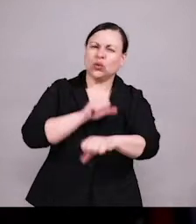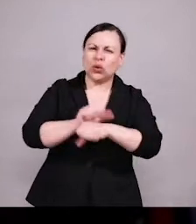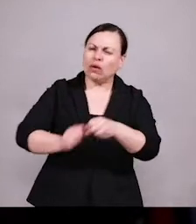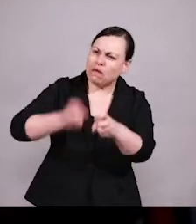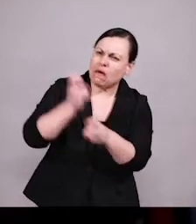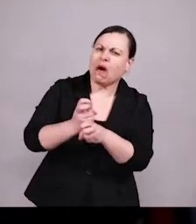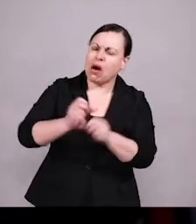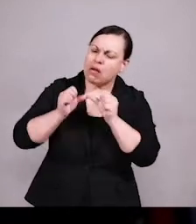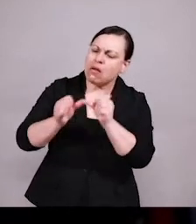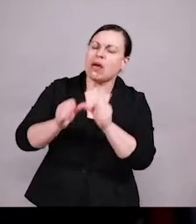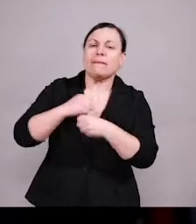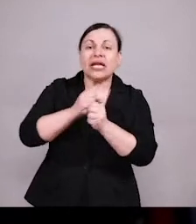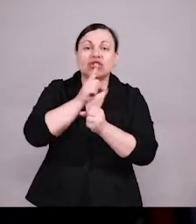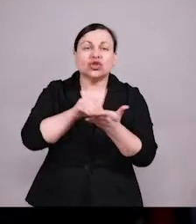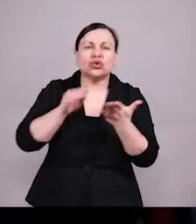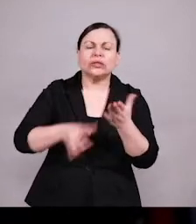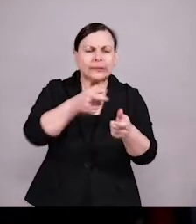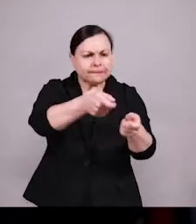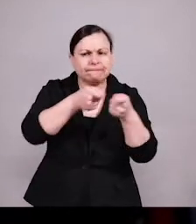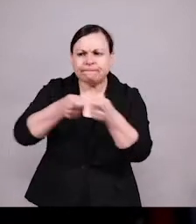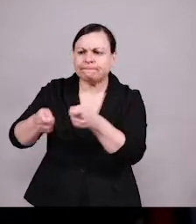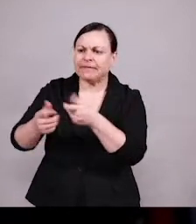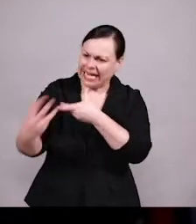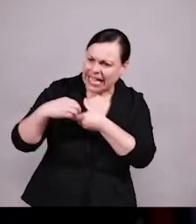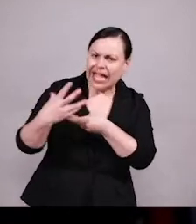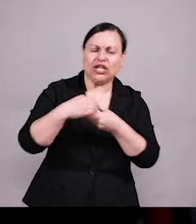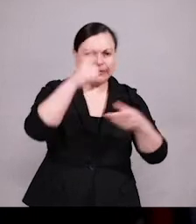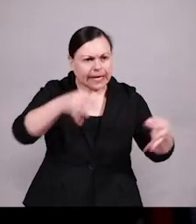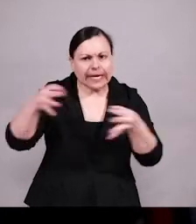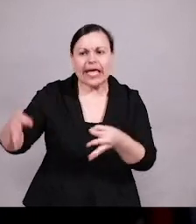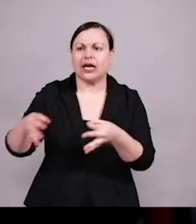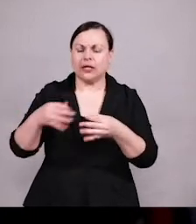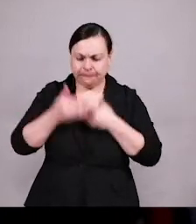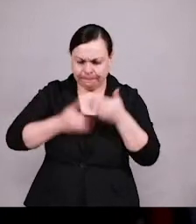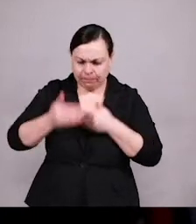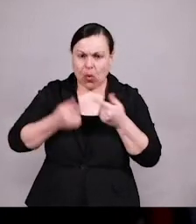students remain educated and engaged as they adapted to their new circumstances.